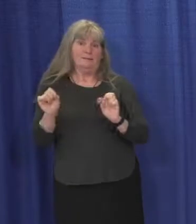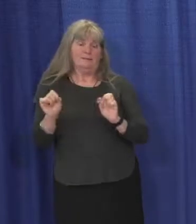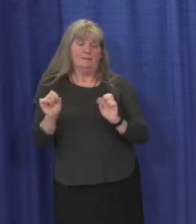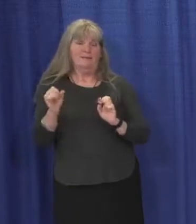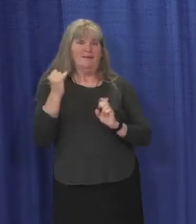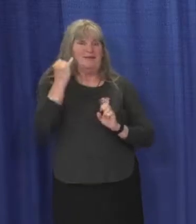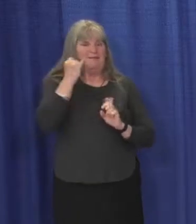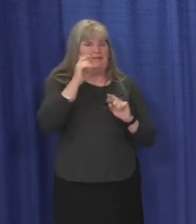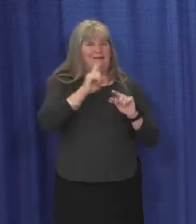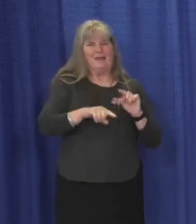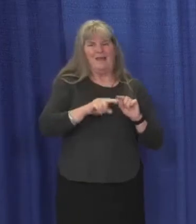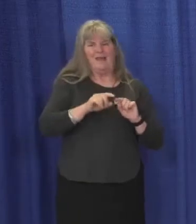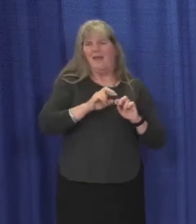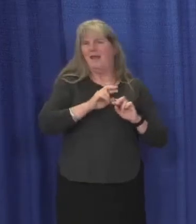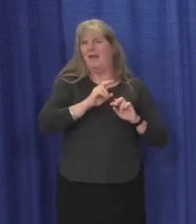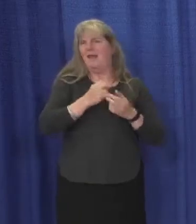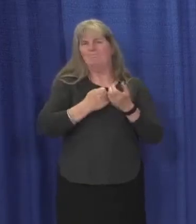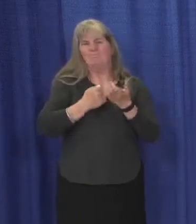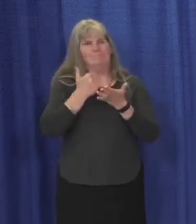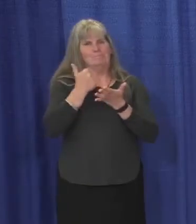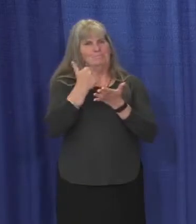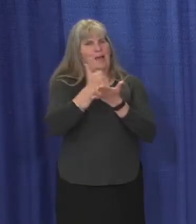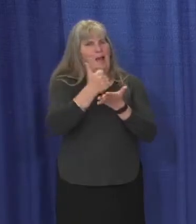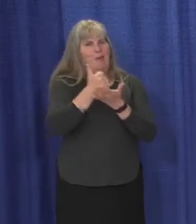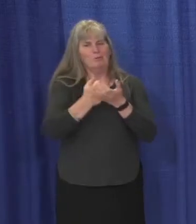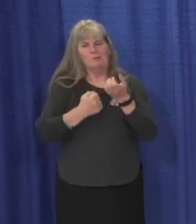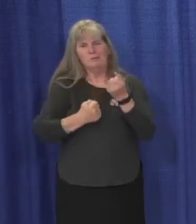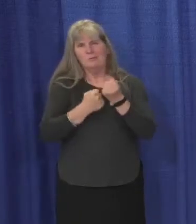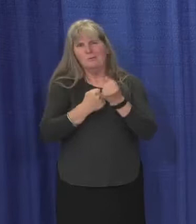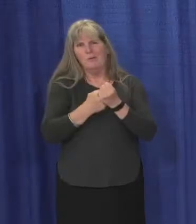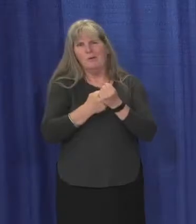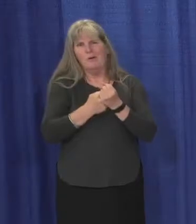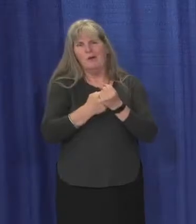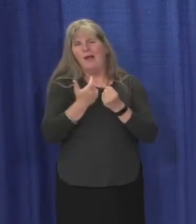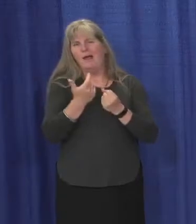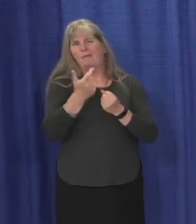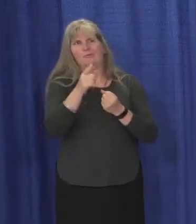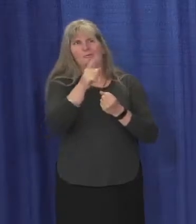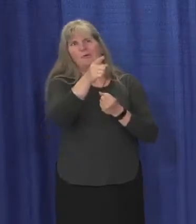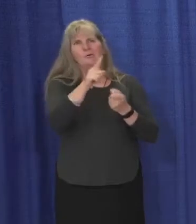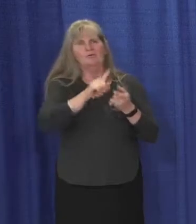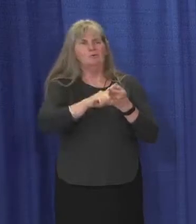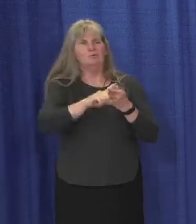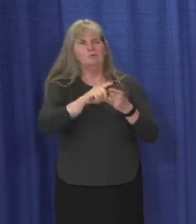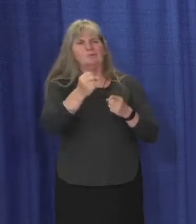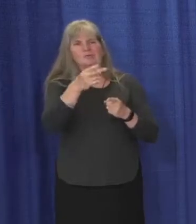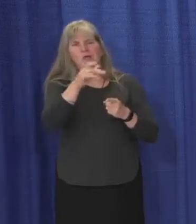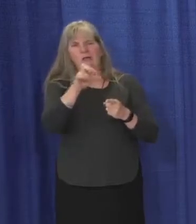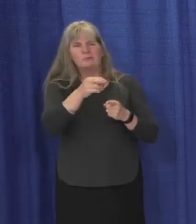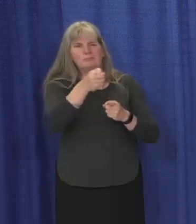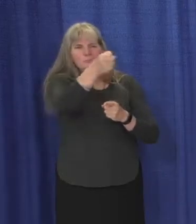be organized safely or if it cannot be supported finding the best facility whether that's at